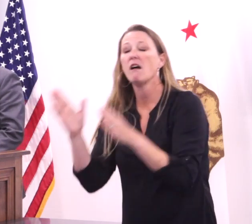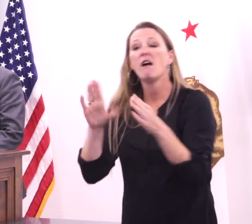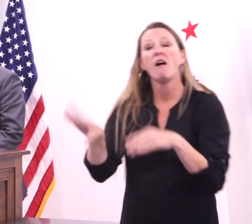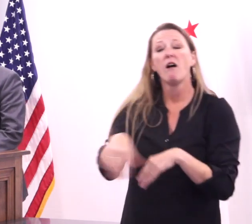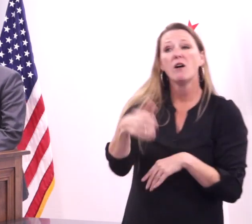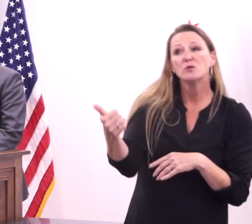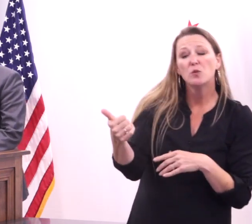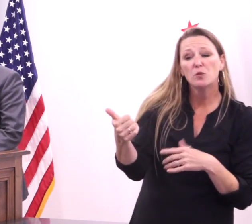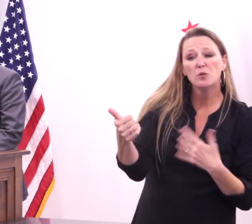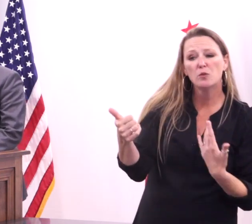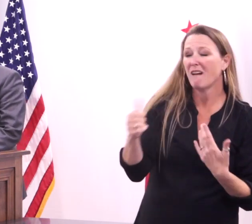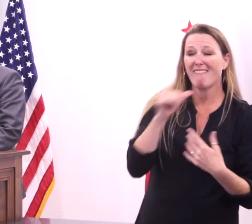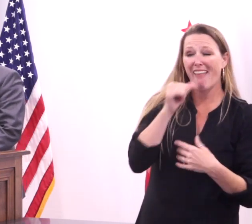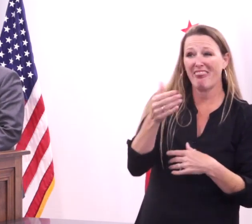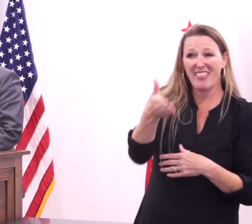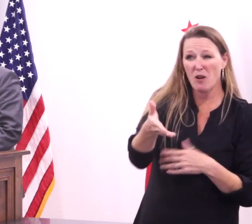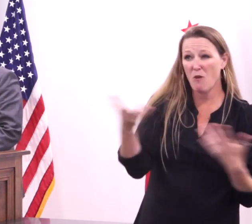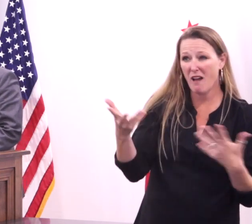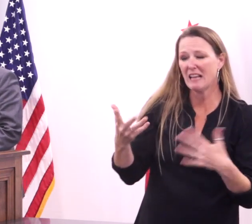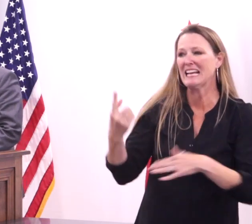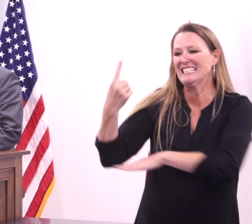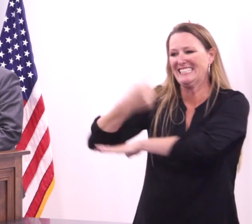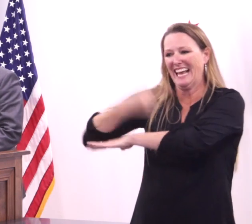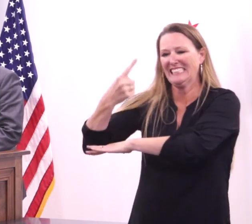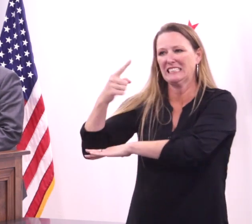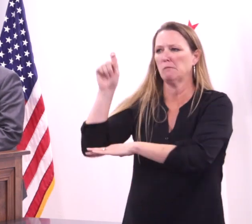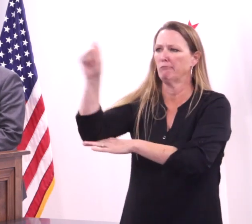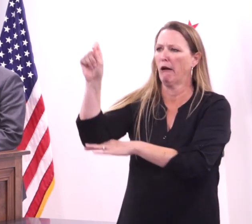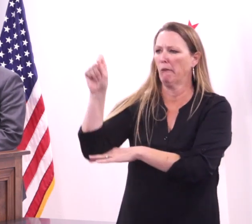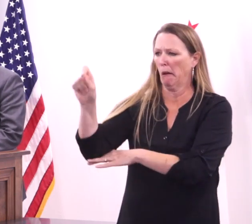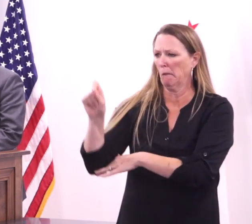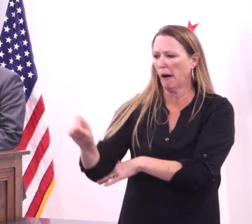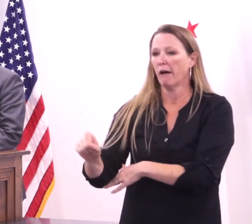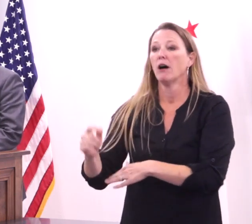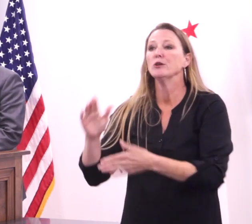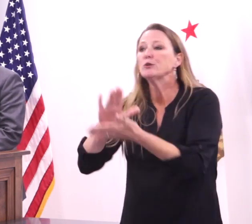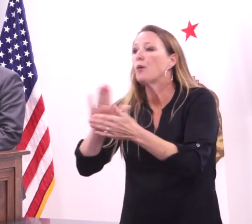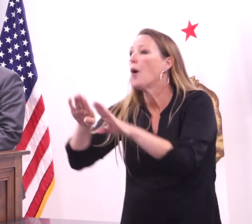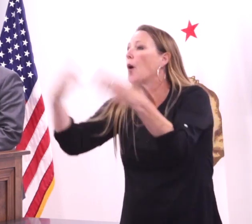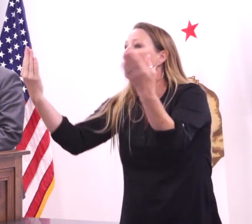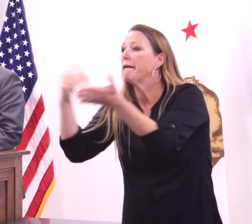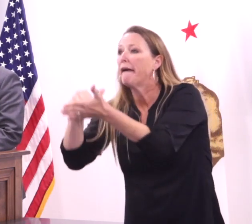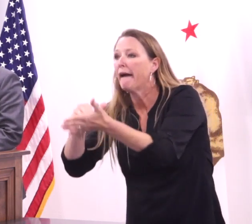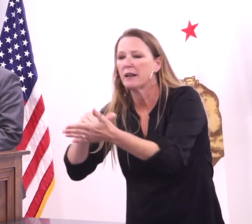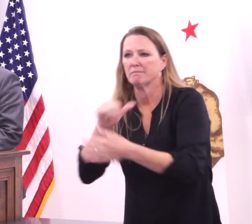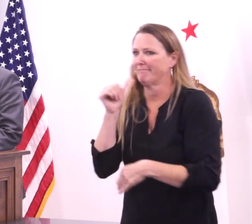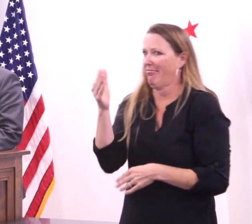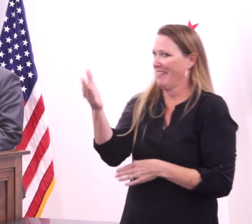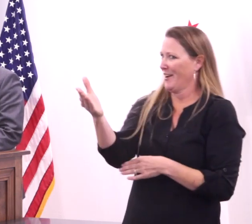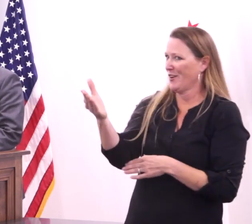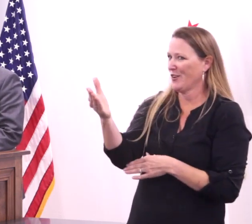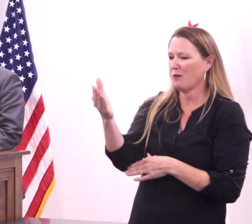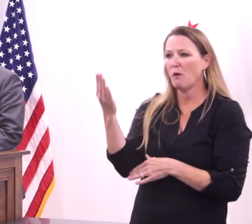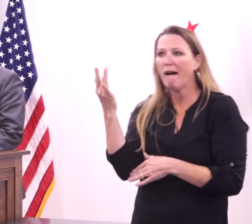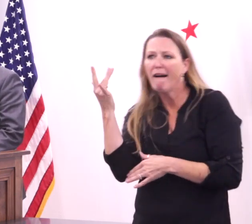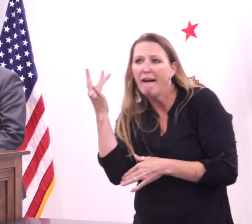We know it will be difficult for many people to return to work, if they don't have childcare or their kids are not in school.